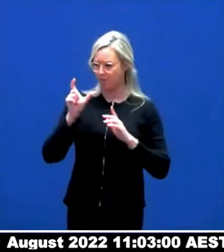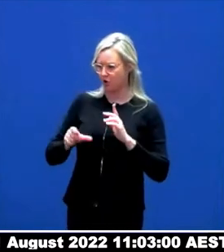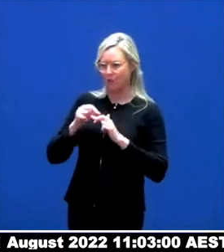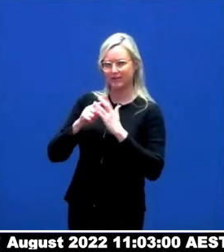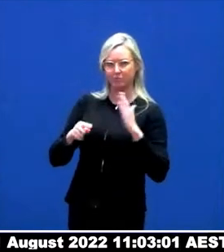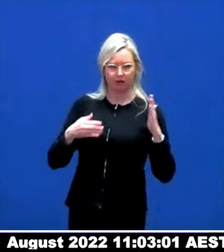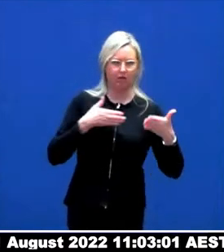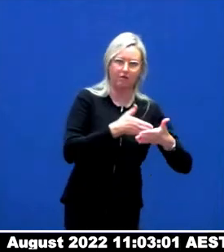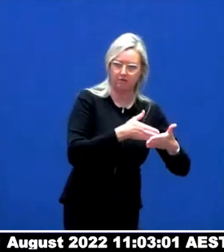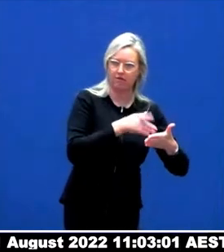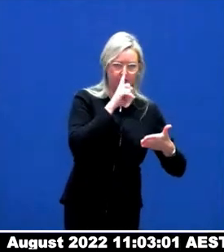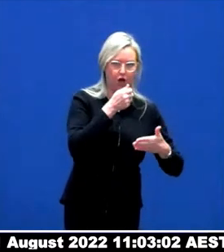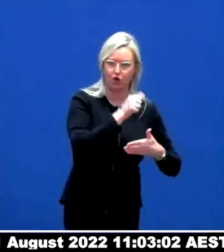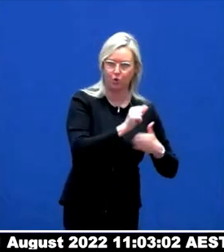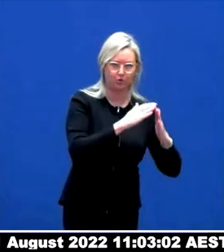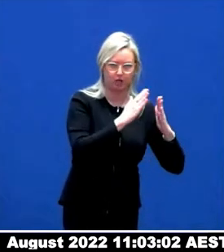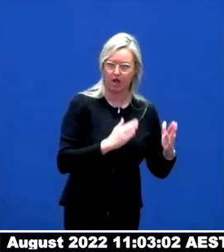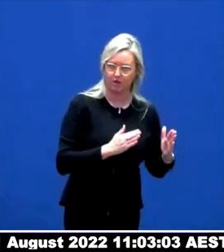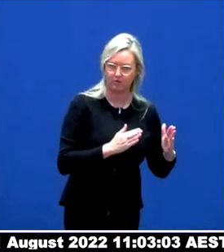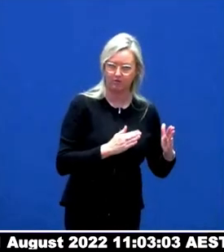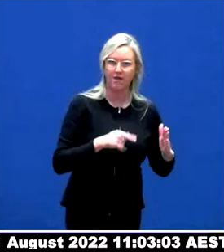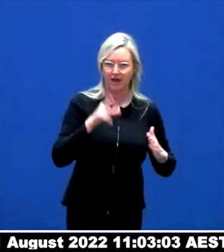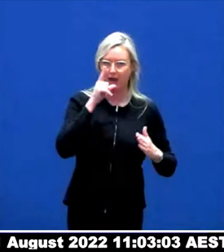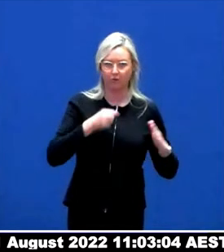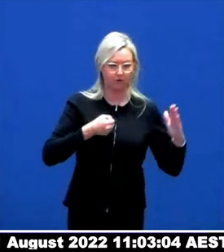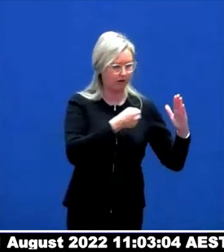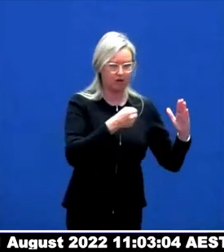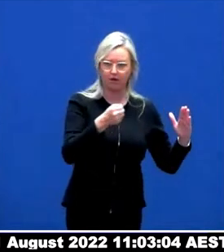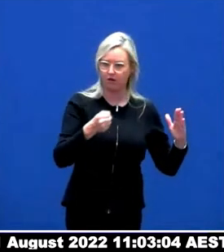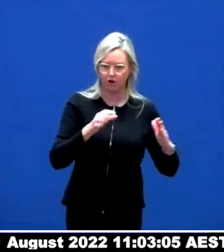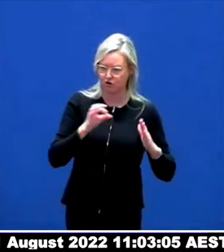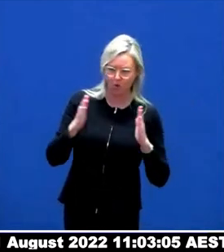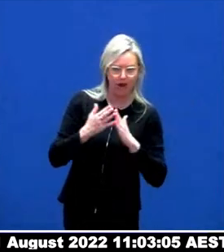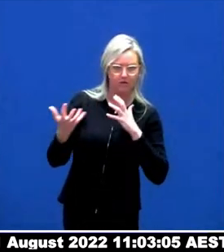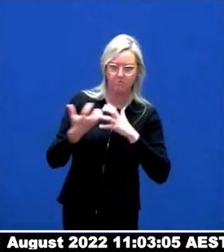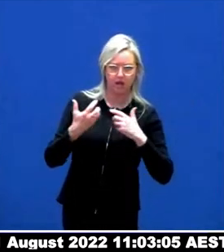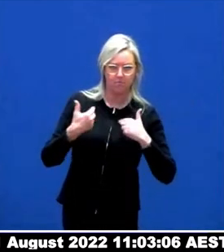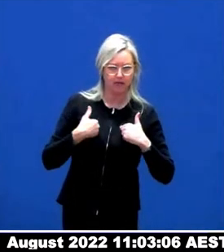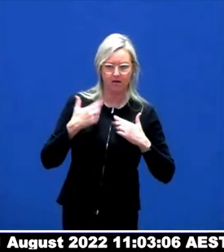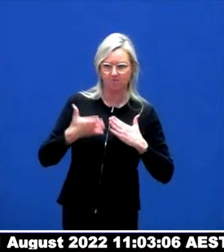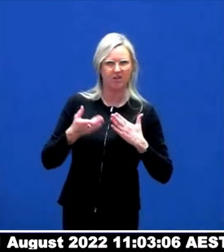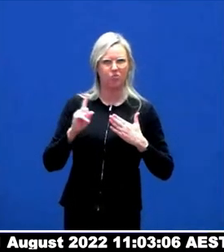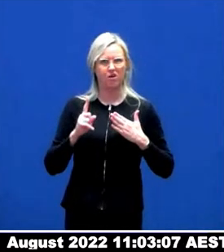into homelessness and a barrier out of homelessness? Yes. MS EASTMAN: Do you agree with that?